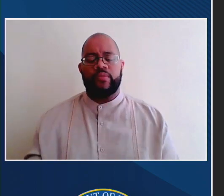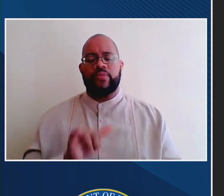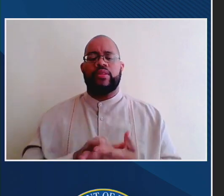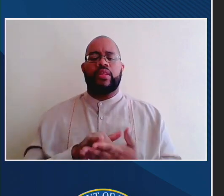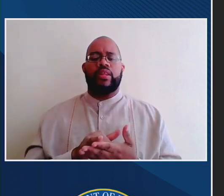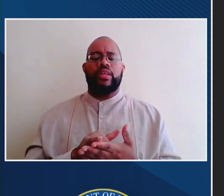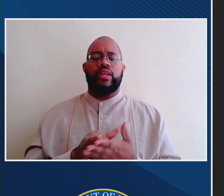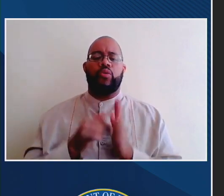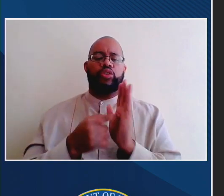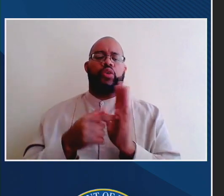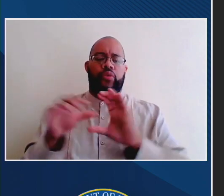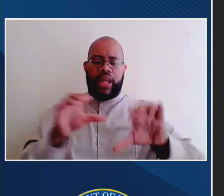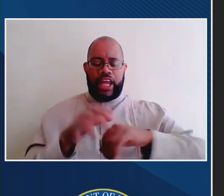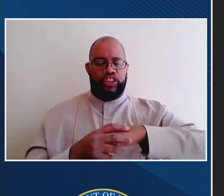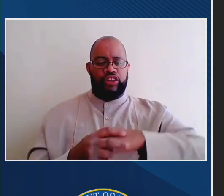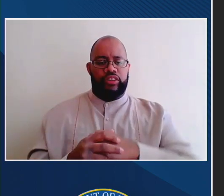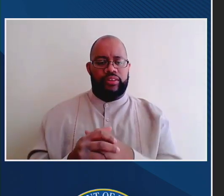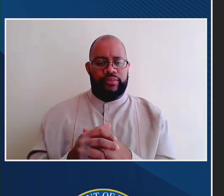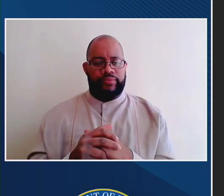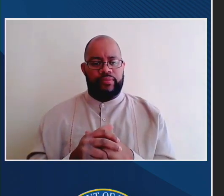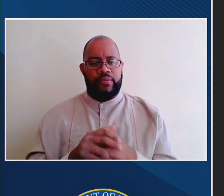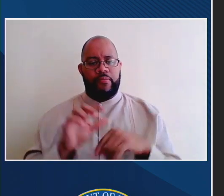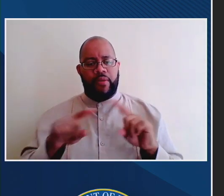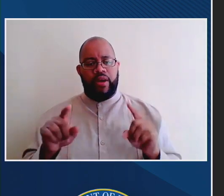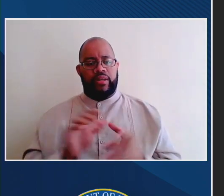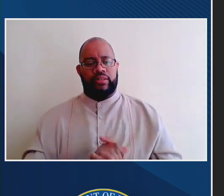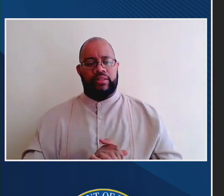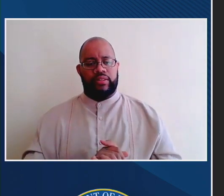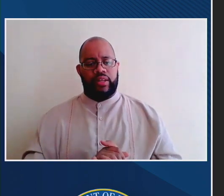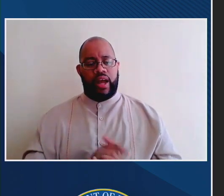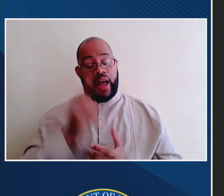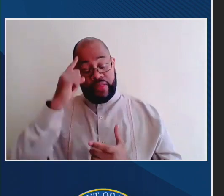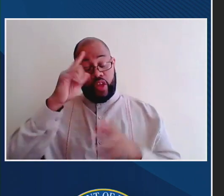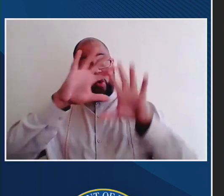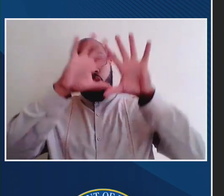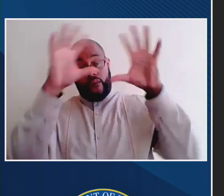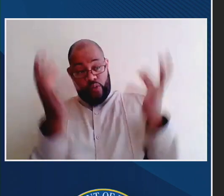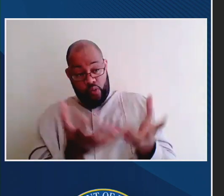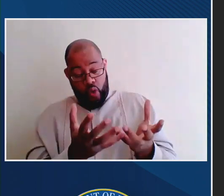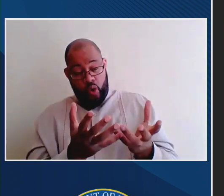certainly be agreeable to that. I think overall here, these are all excellent points being made.